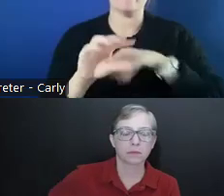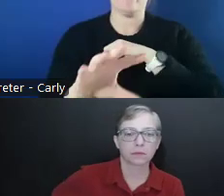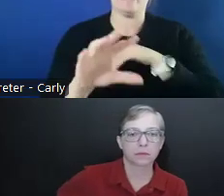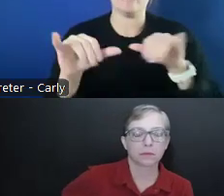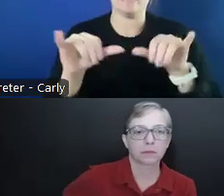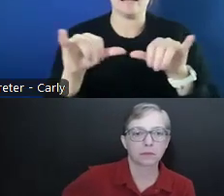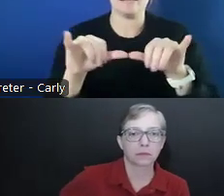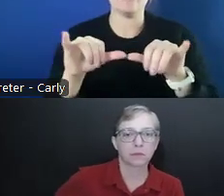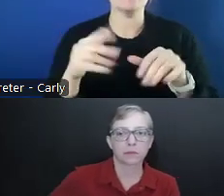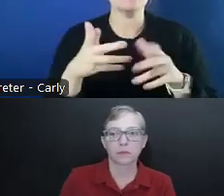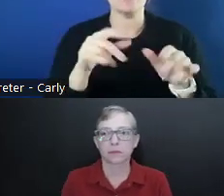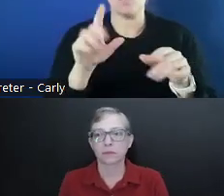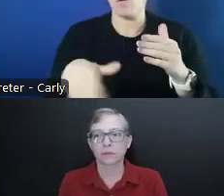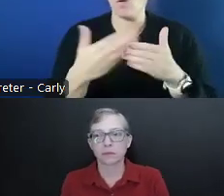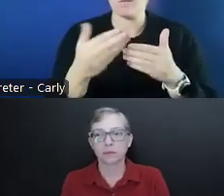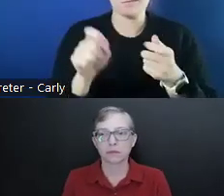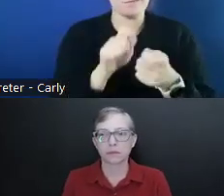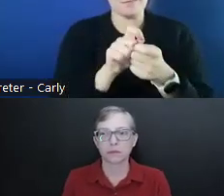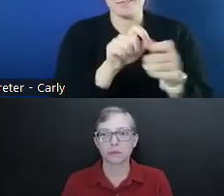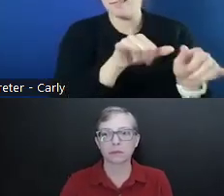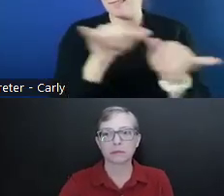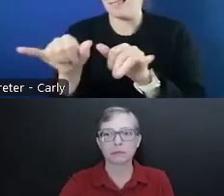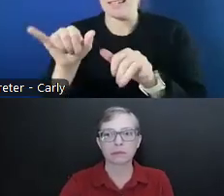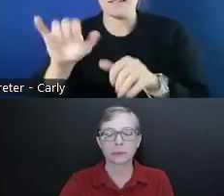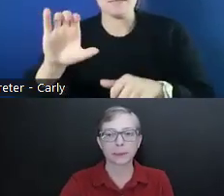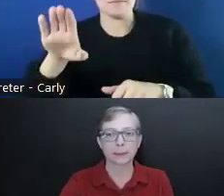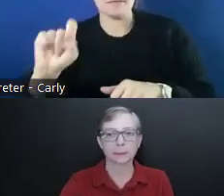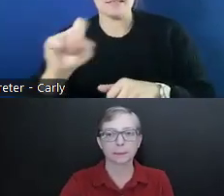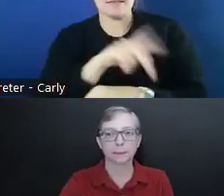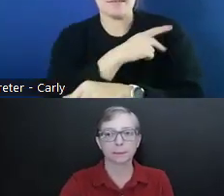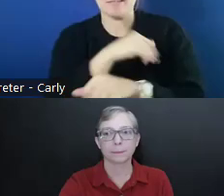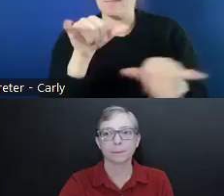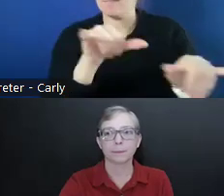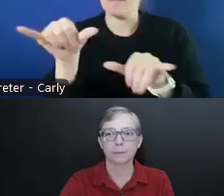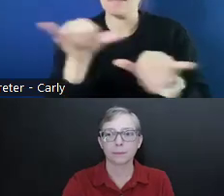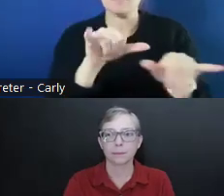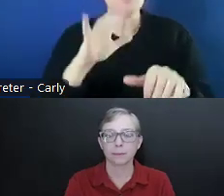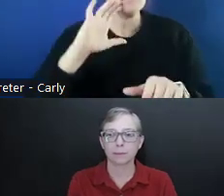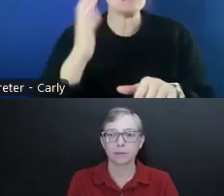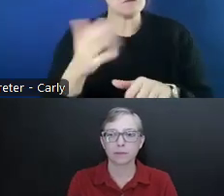with CBT in patients with heart disease um and so these certainly seem like another option for